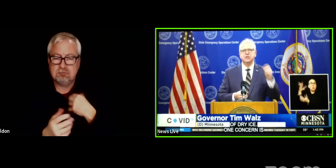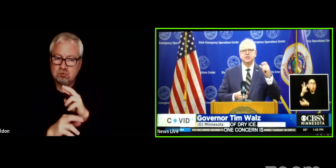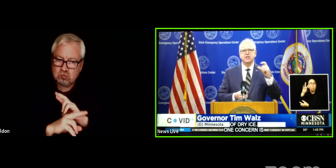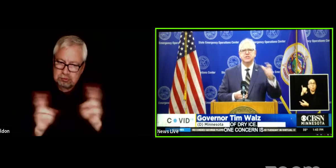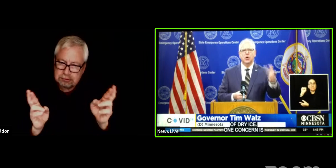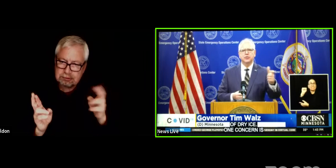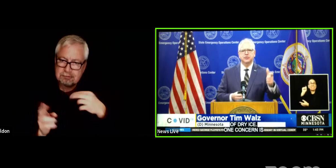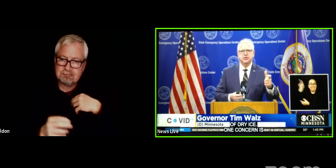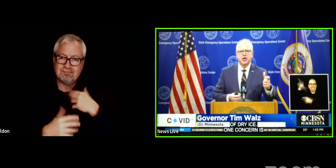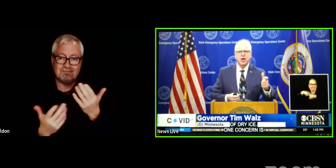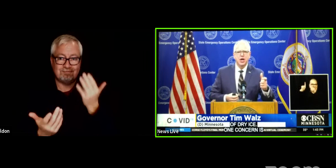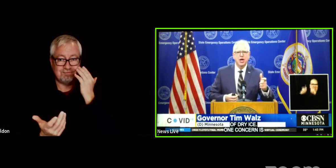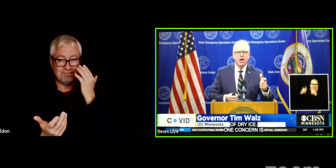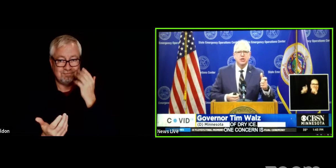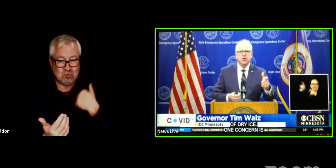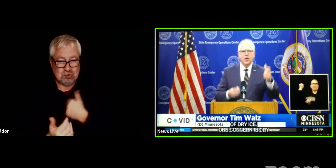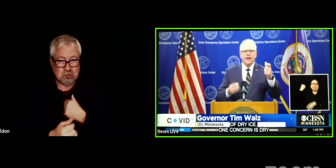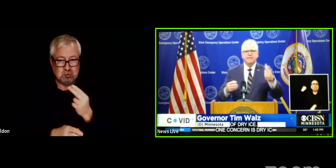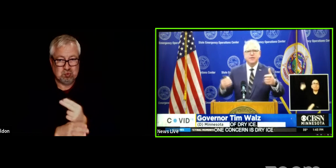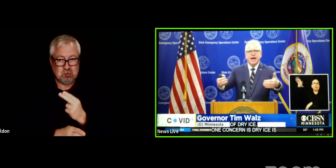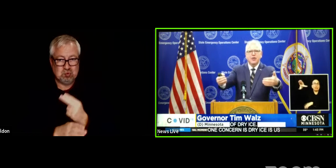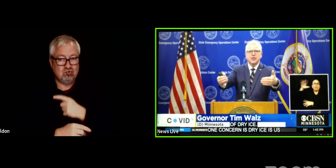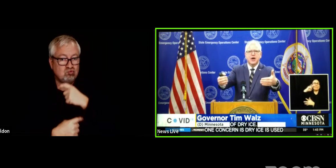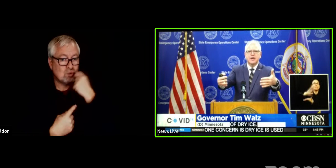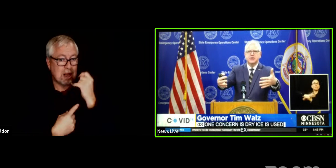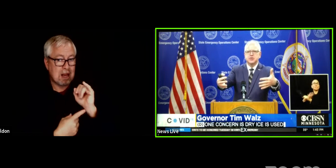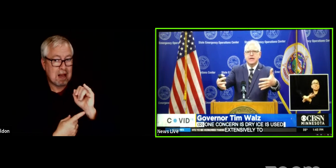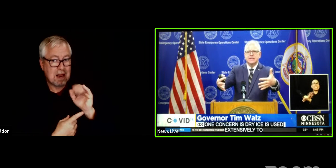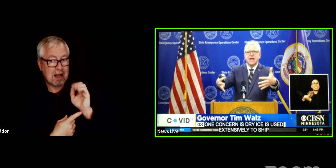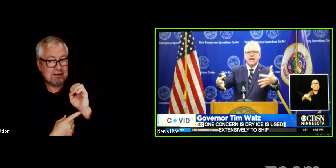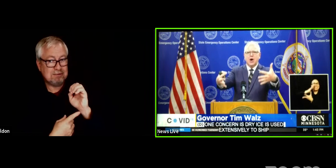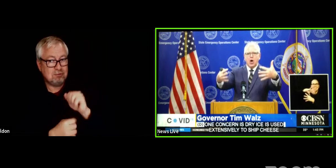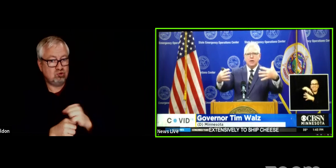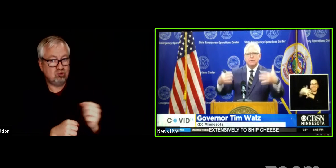CHEESE CULTURES. SO IF THE HEALTH CARE INDUSTRY IS TAKING ALL